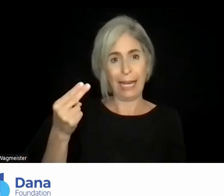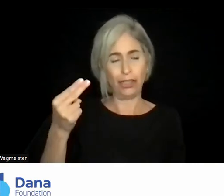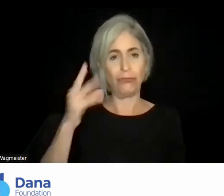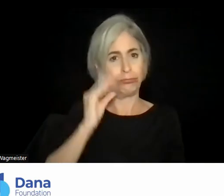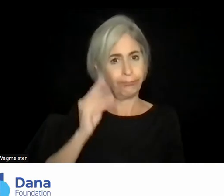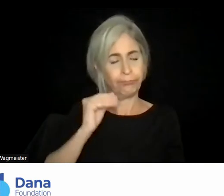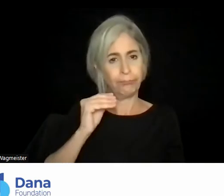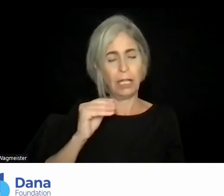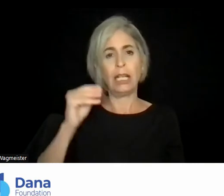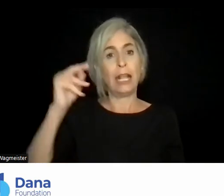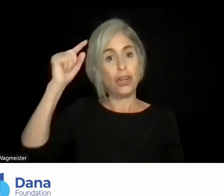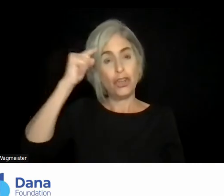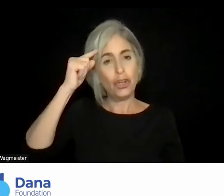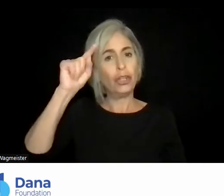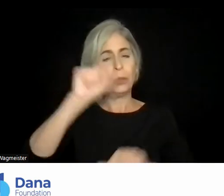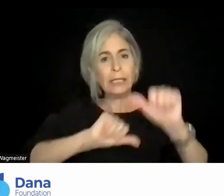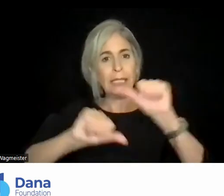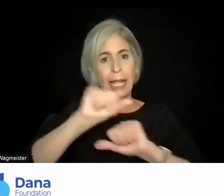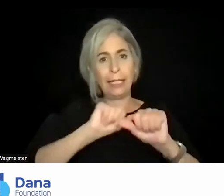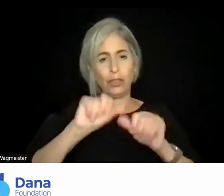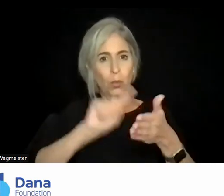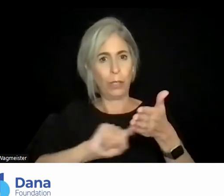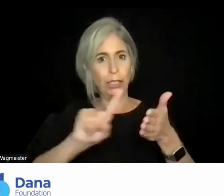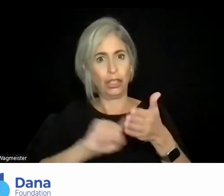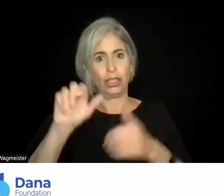I joined the foundation this year, I spent about ten years at NIH